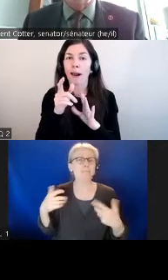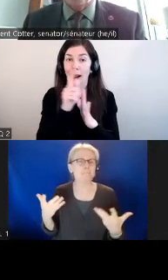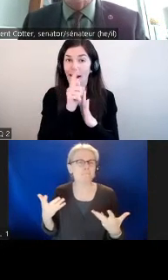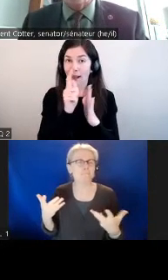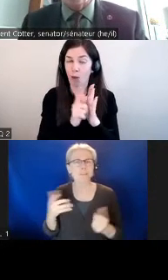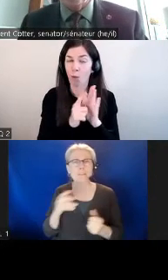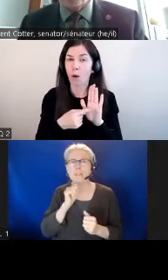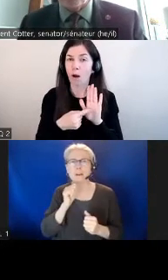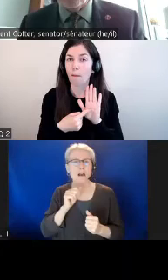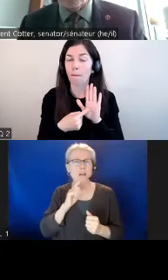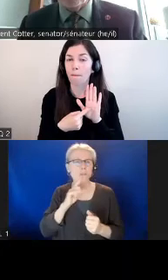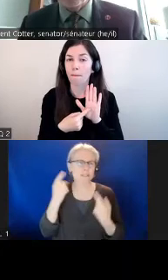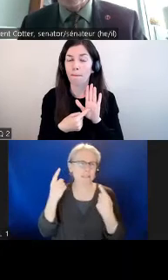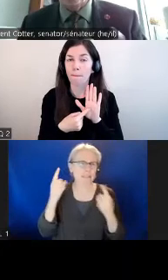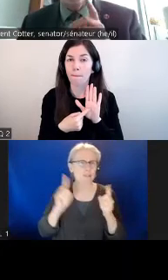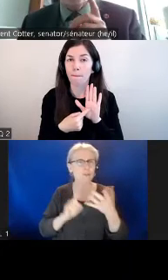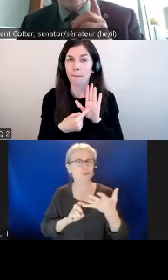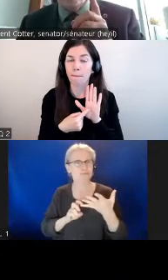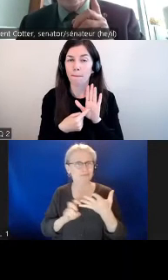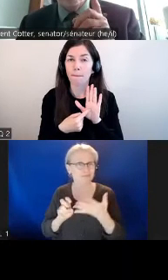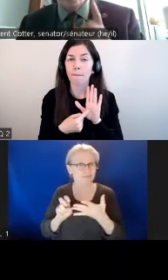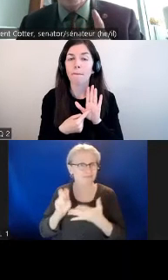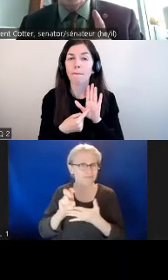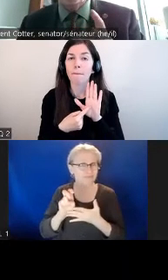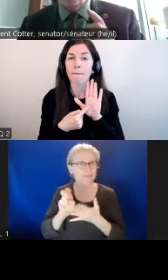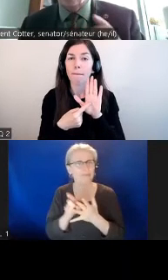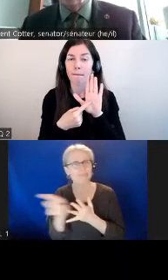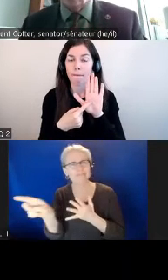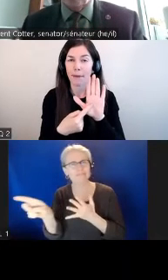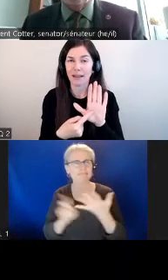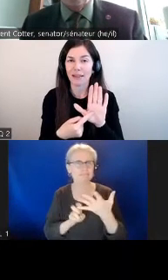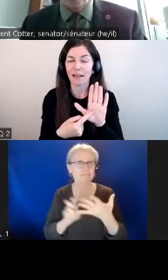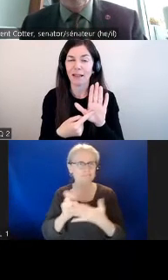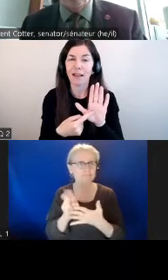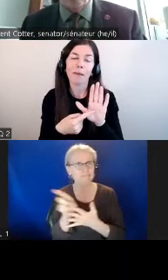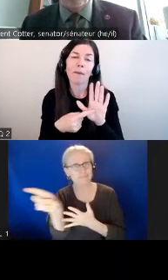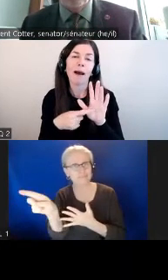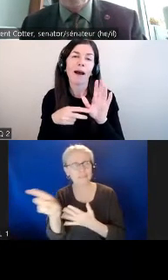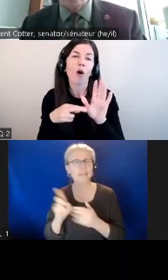OF A TRACK RECORD OF SUCCESS. IT IS USUALLY ONE INDIVIDUAL WHO STARTS THE BALL ROLLING